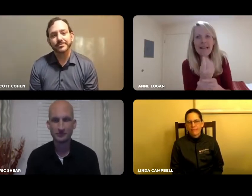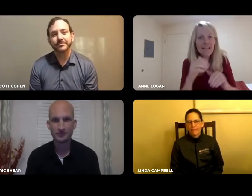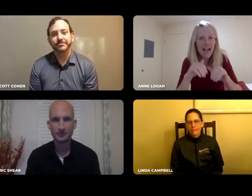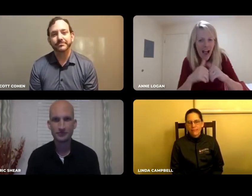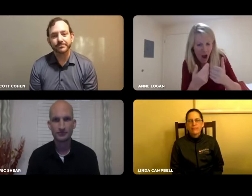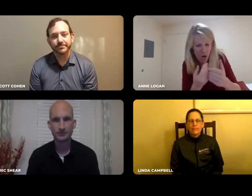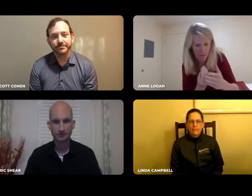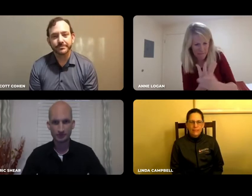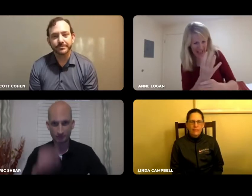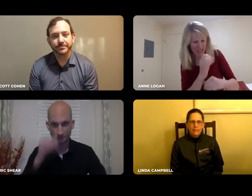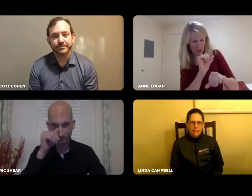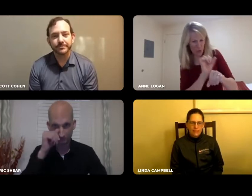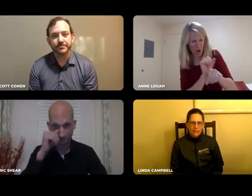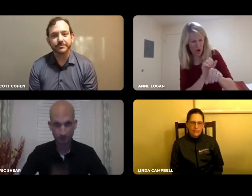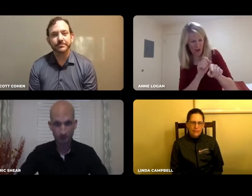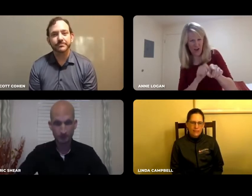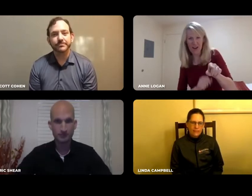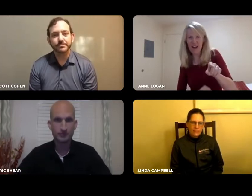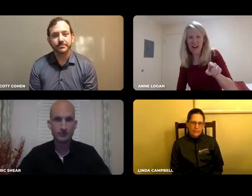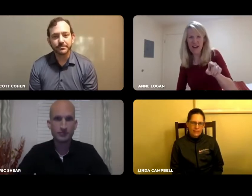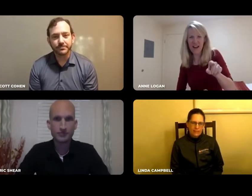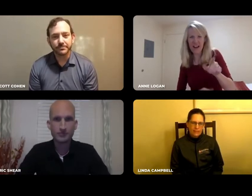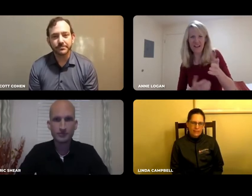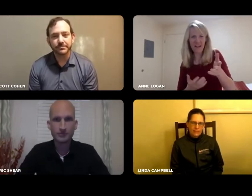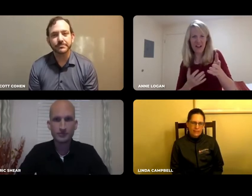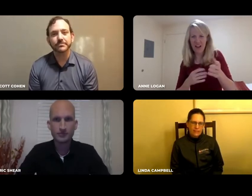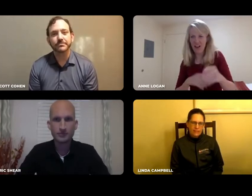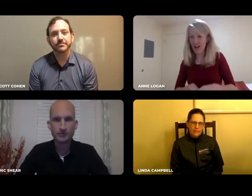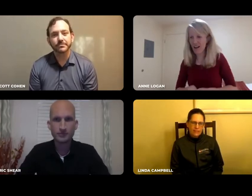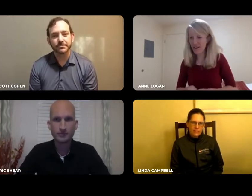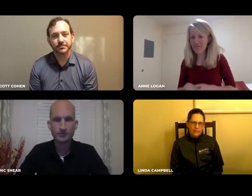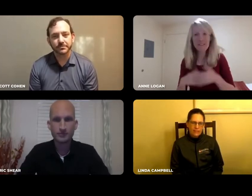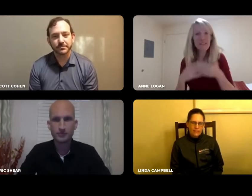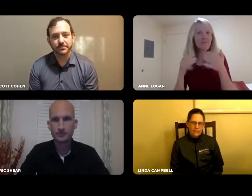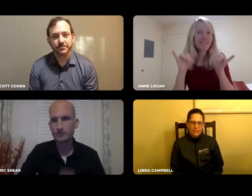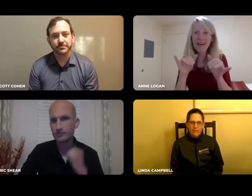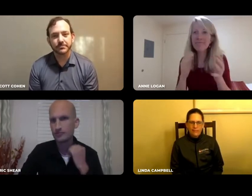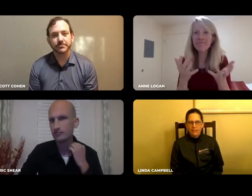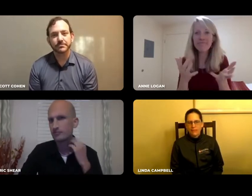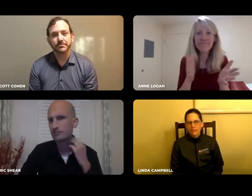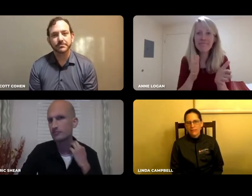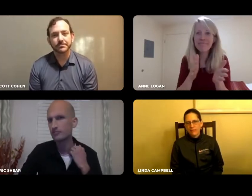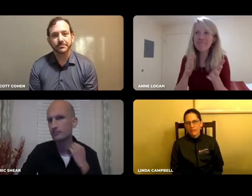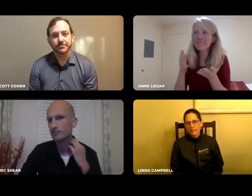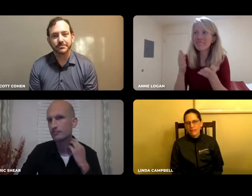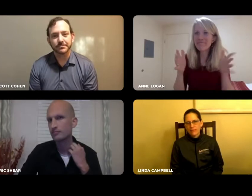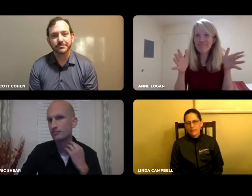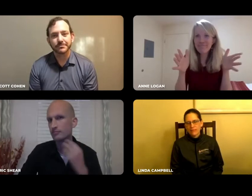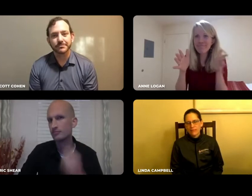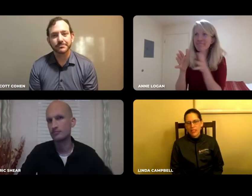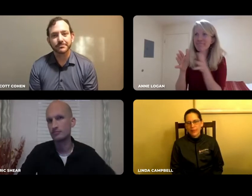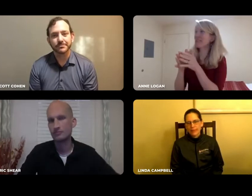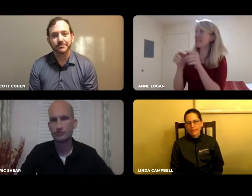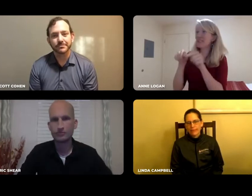I just wanted to know how plants grew That followed me into my adult life.